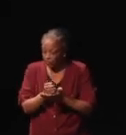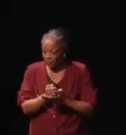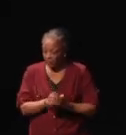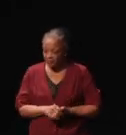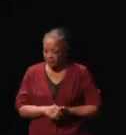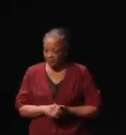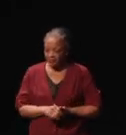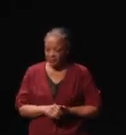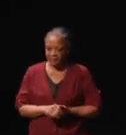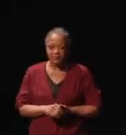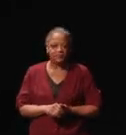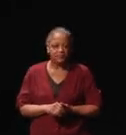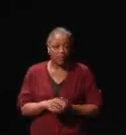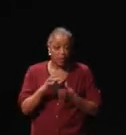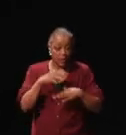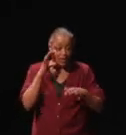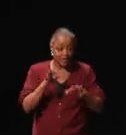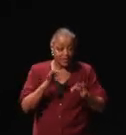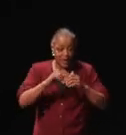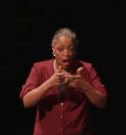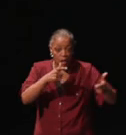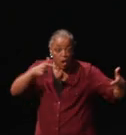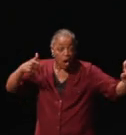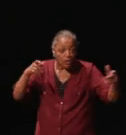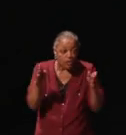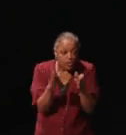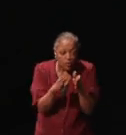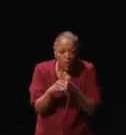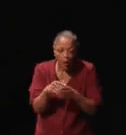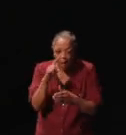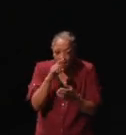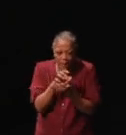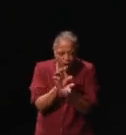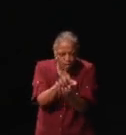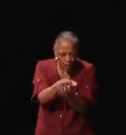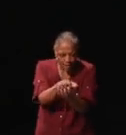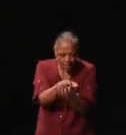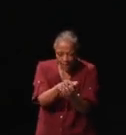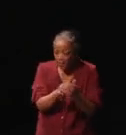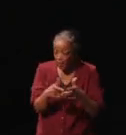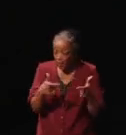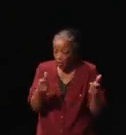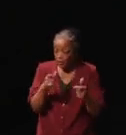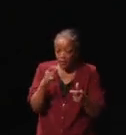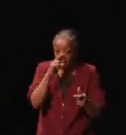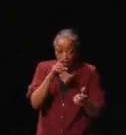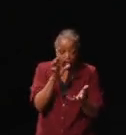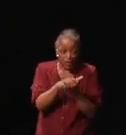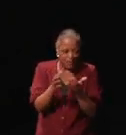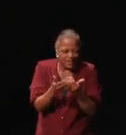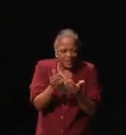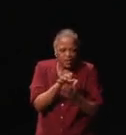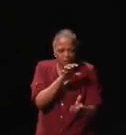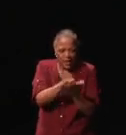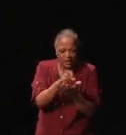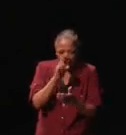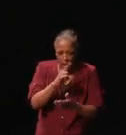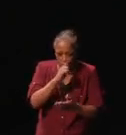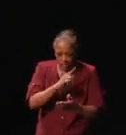Should we do another one? All right, there. Come here. Joystick games are hierarchy of games in joystick. The simplest of the games is Mouse Trap. The objectives of the Mouse Trap is to catch a mouse that are close to the joystick in any direction.